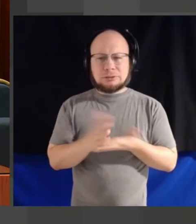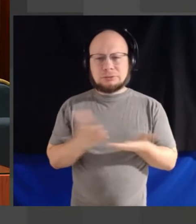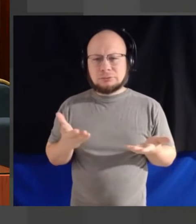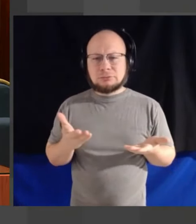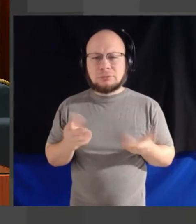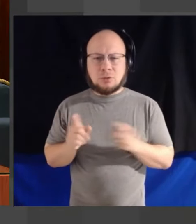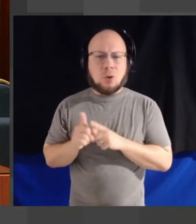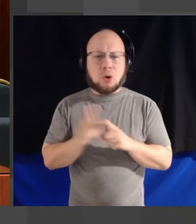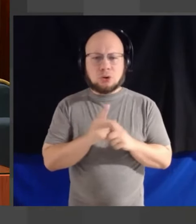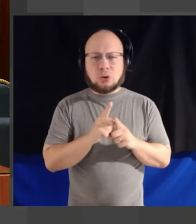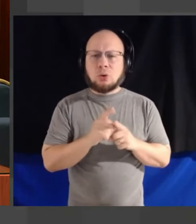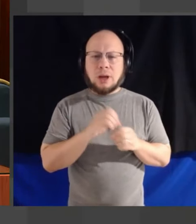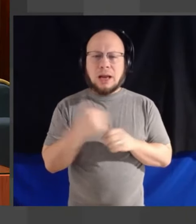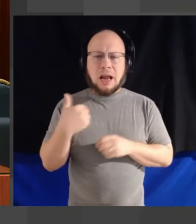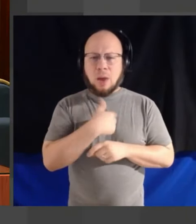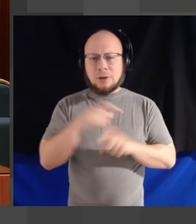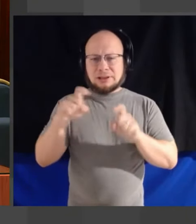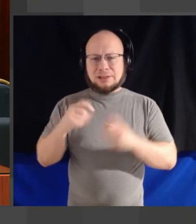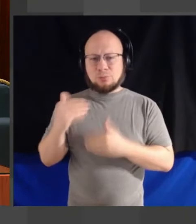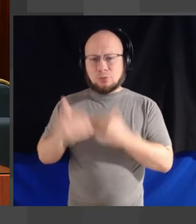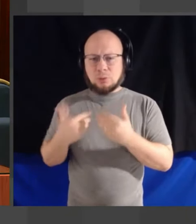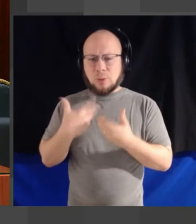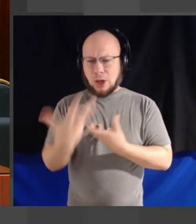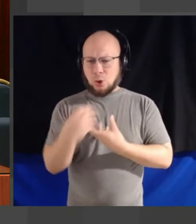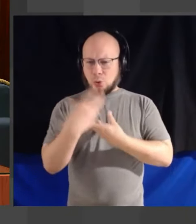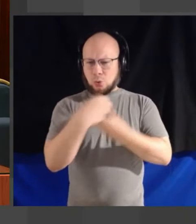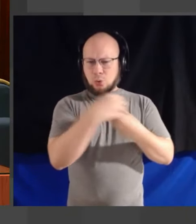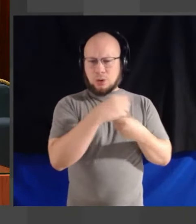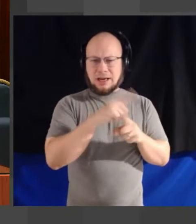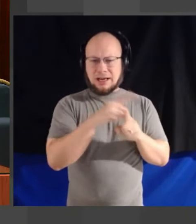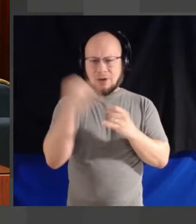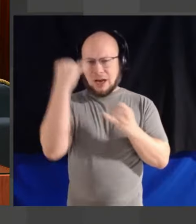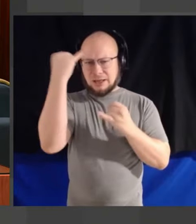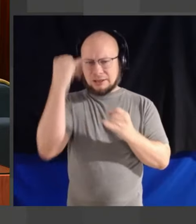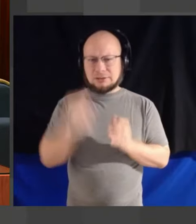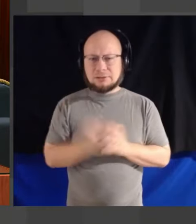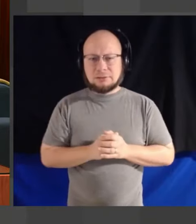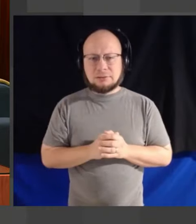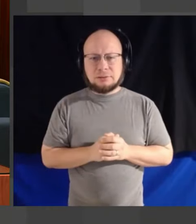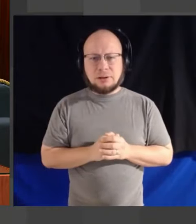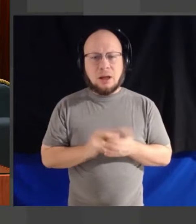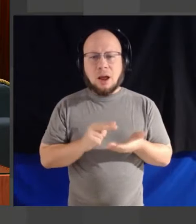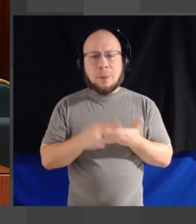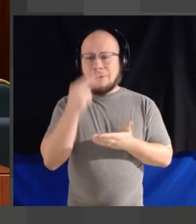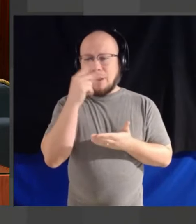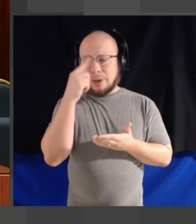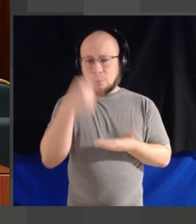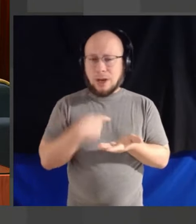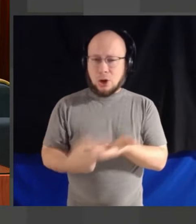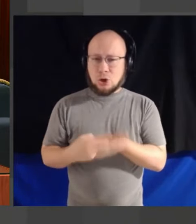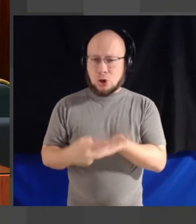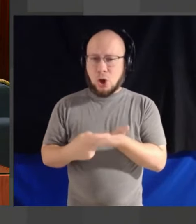WE INTEGRATED IT INTO OUR PROTOTYPE PROCESS AND I THINK